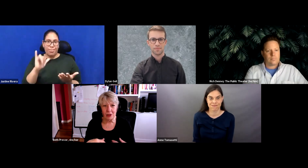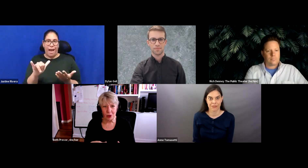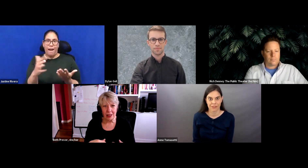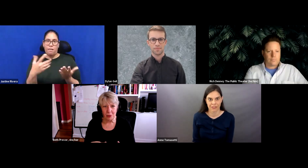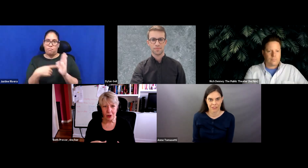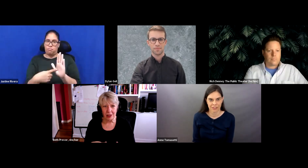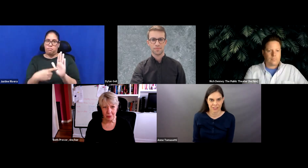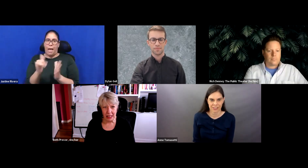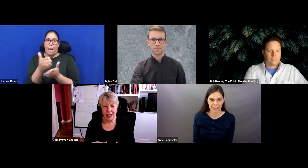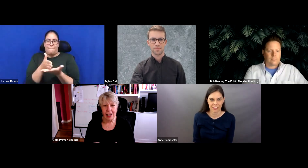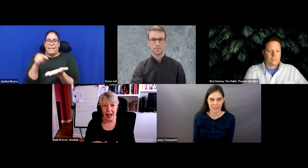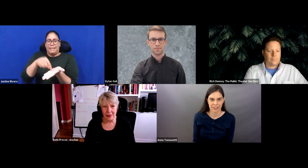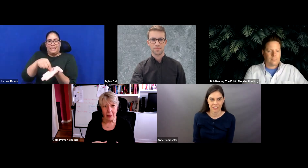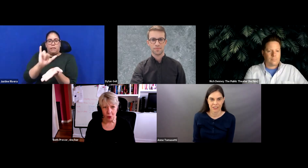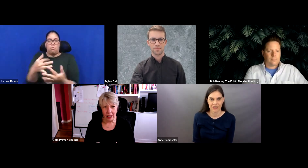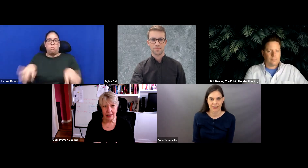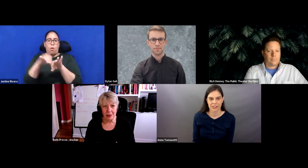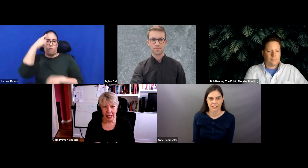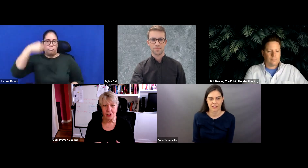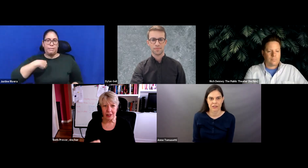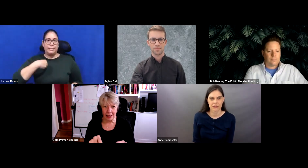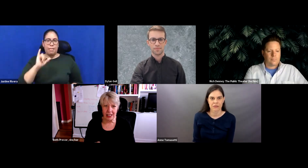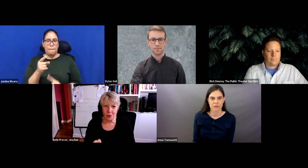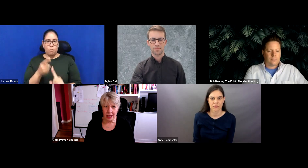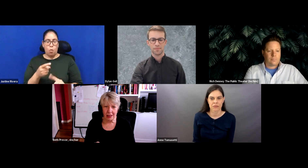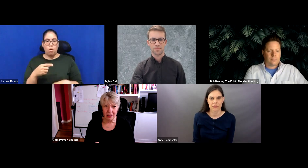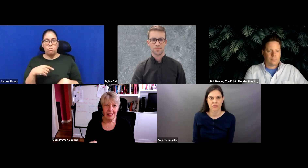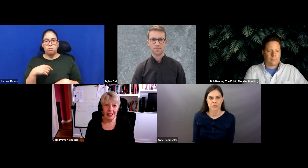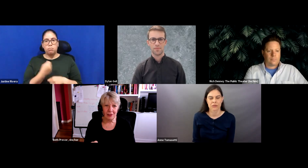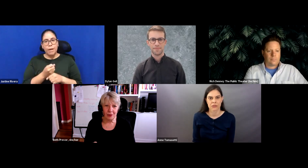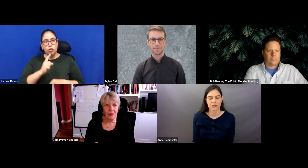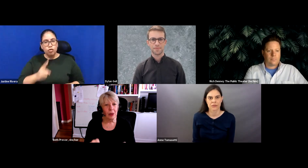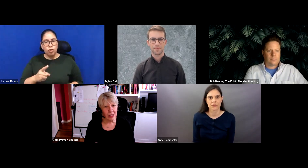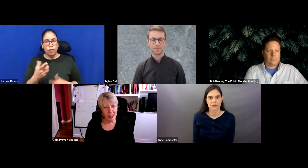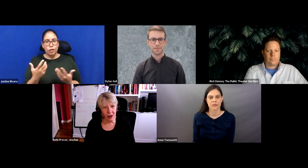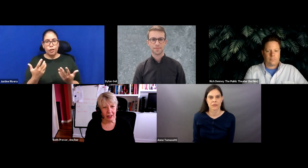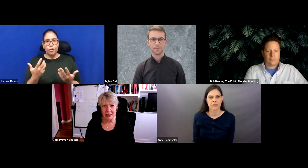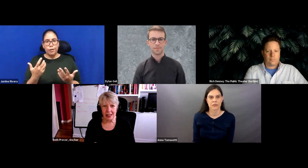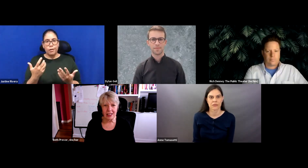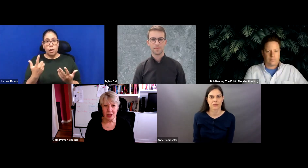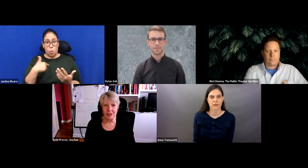that was really important to me at that point, to make sure that this was the- If we were going to start this, that this was the